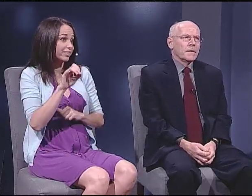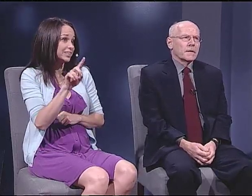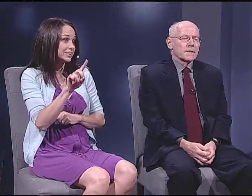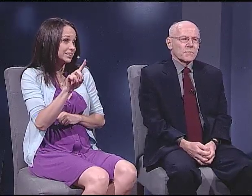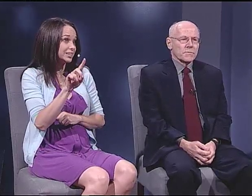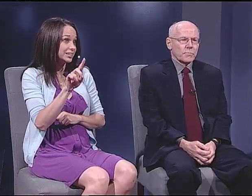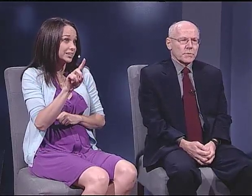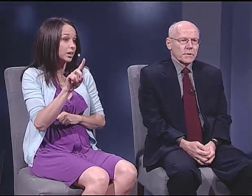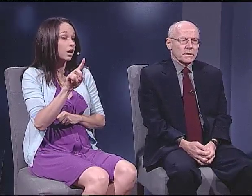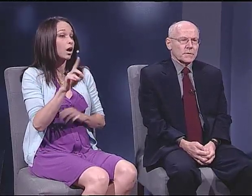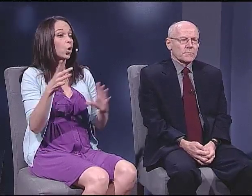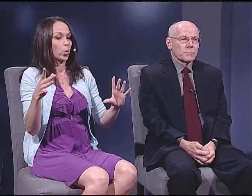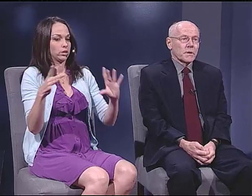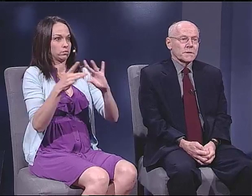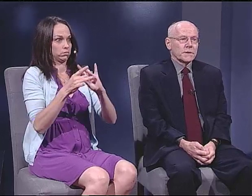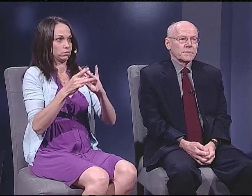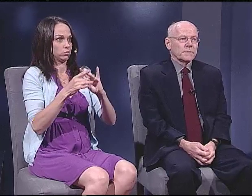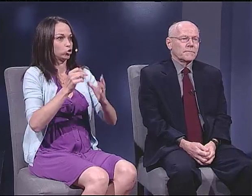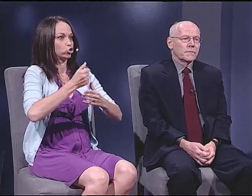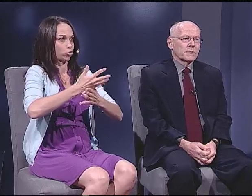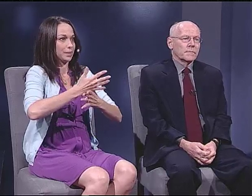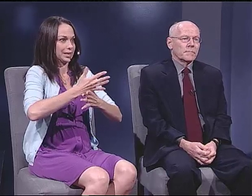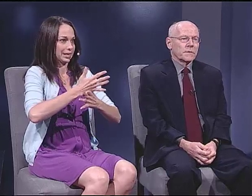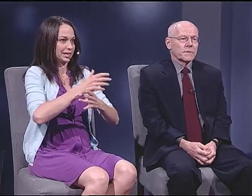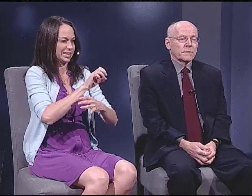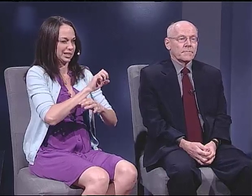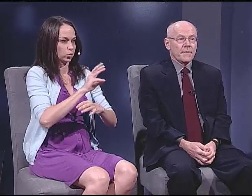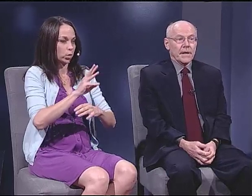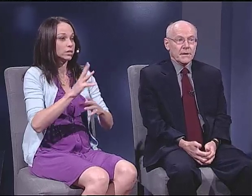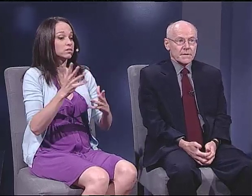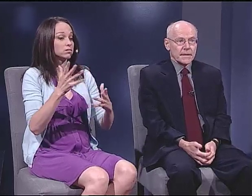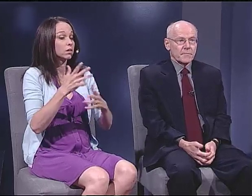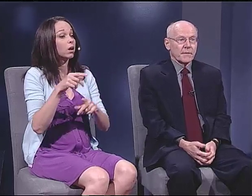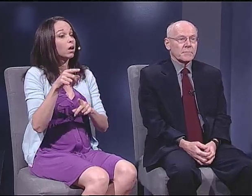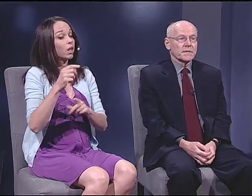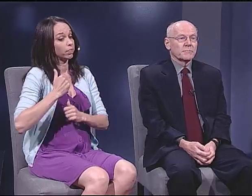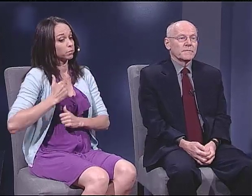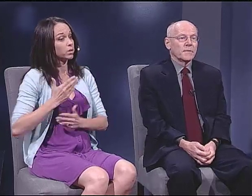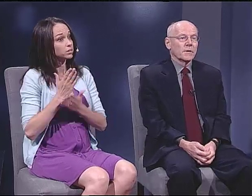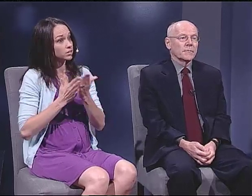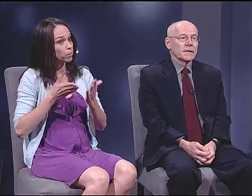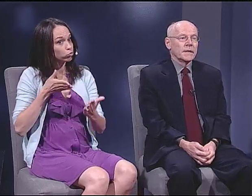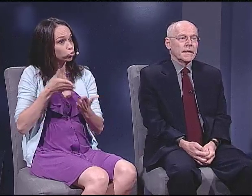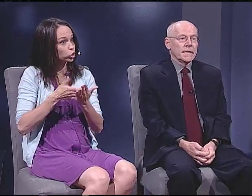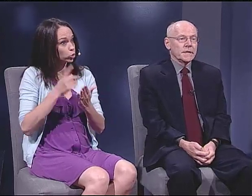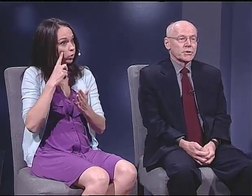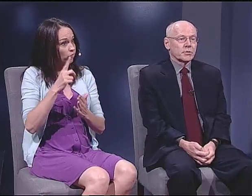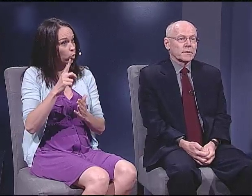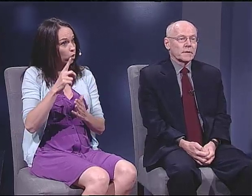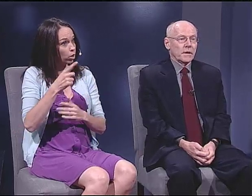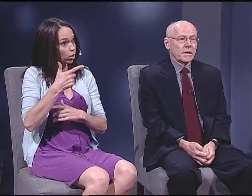some of those border guards were prosecuted for murder. They could say well they were simply following East German law